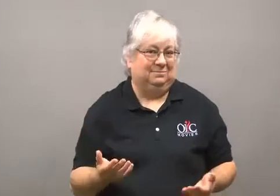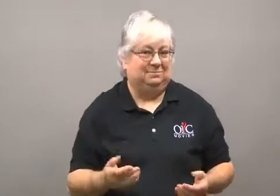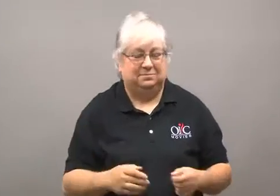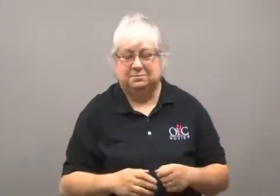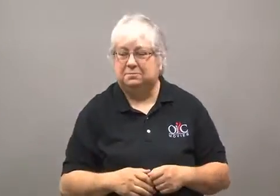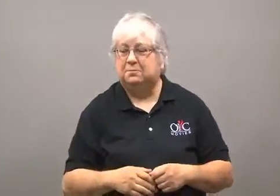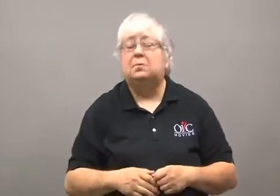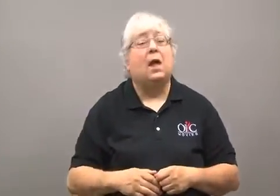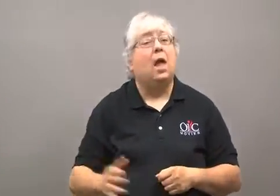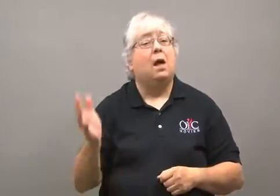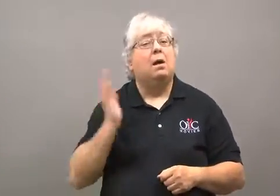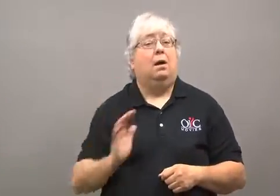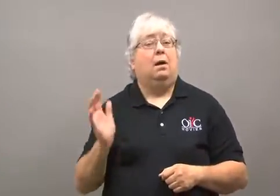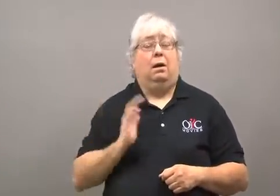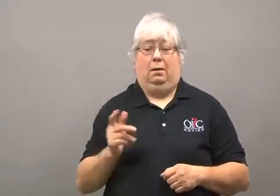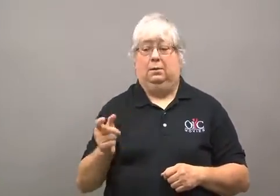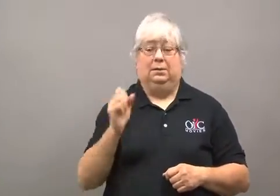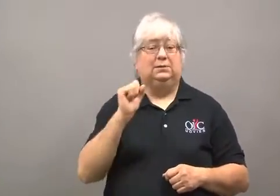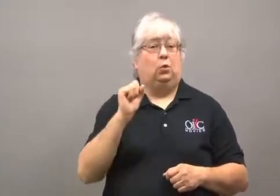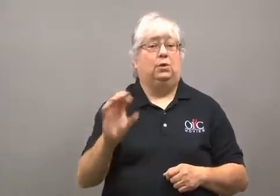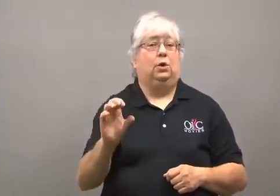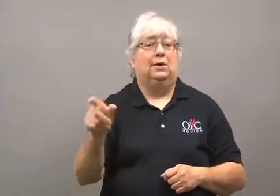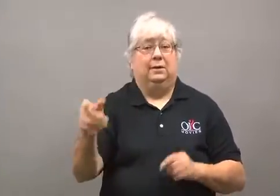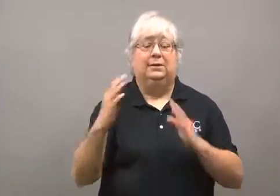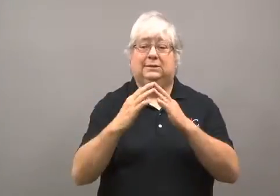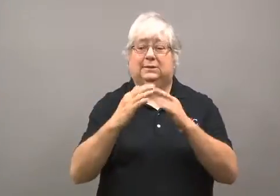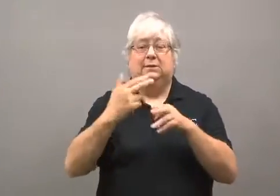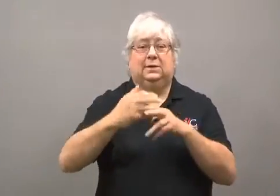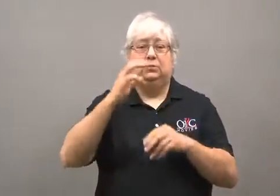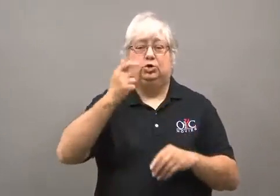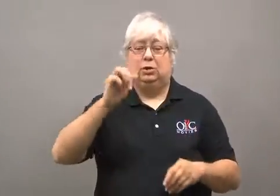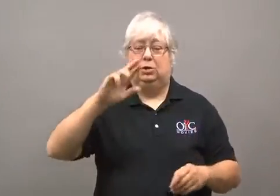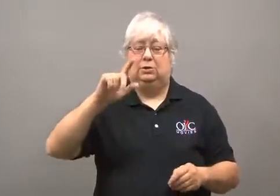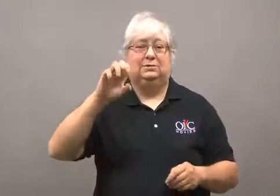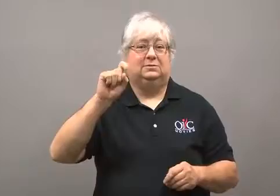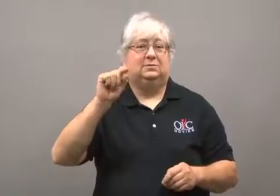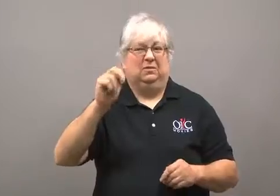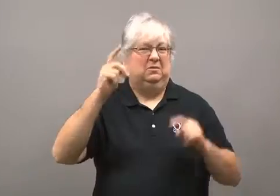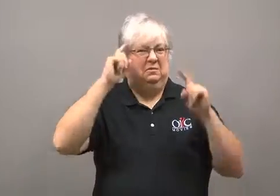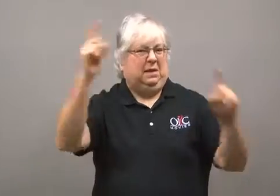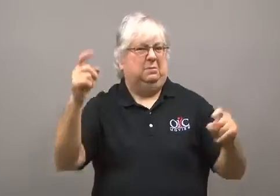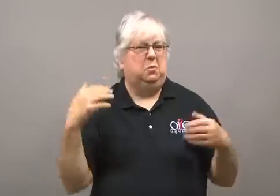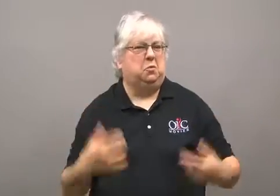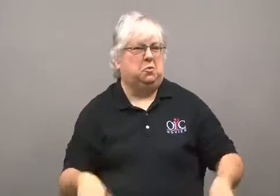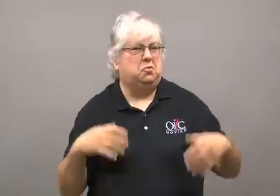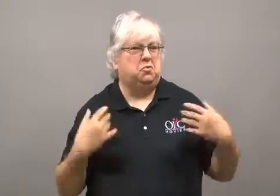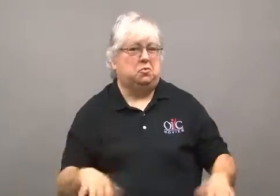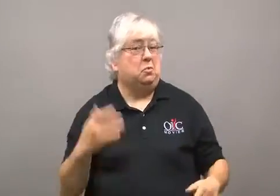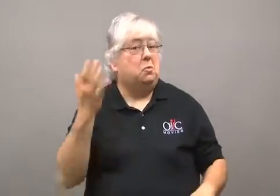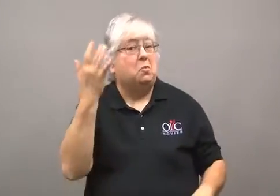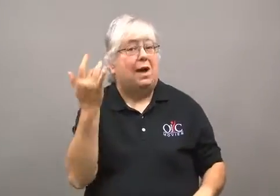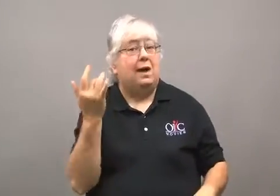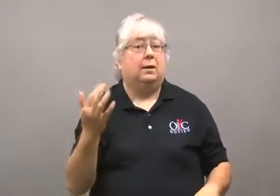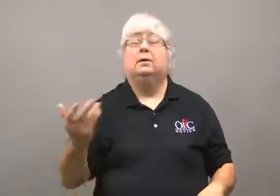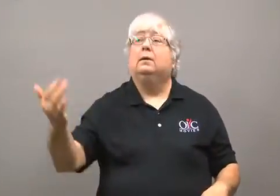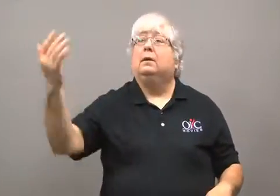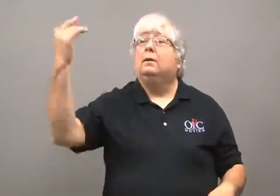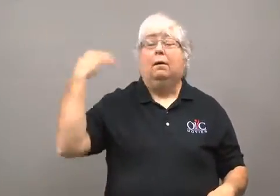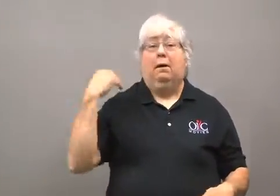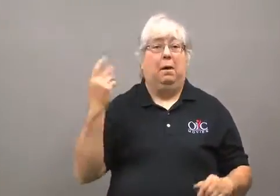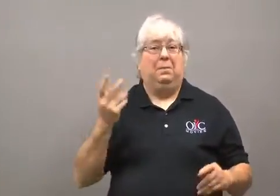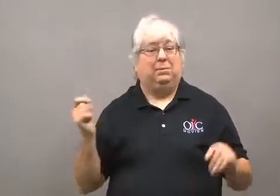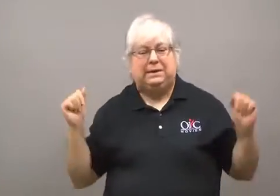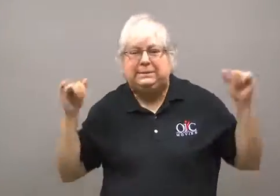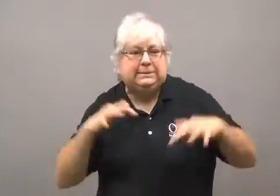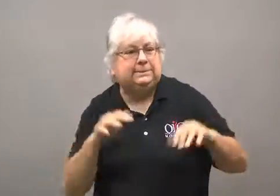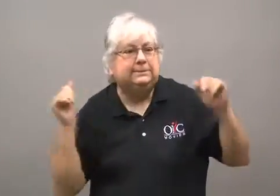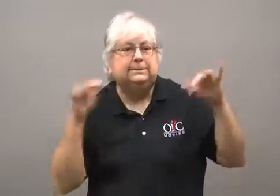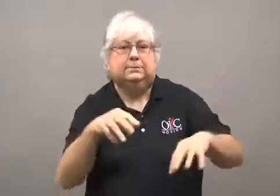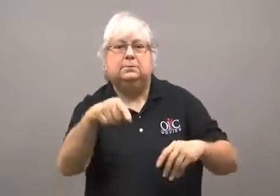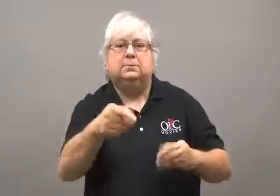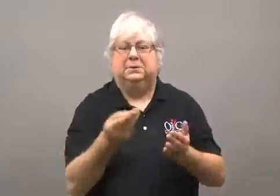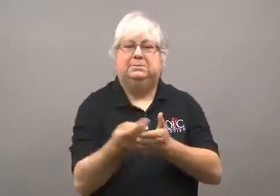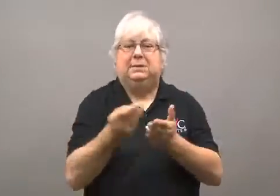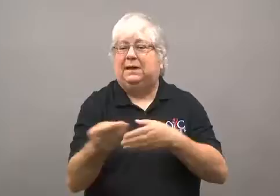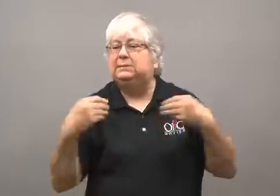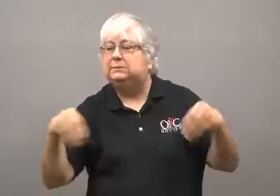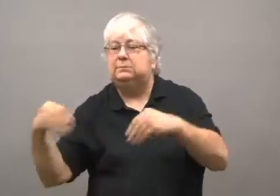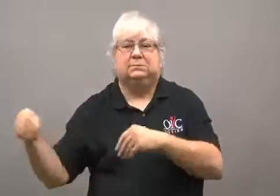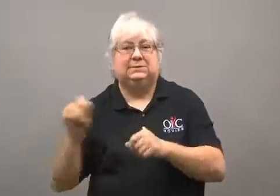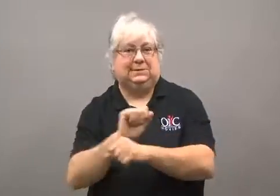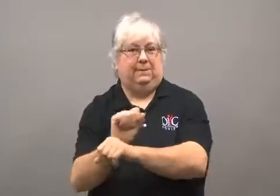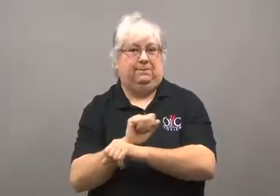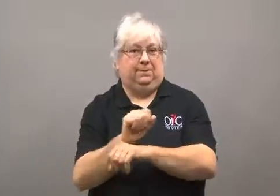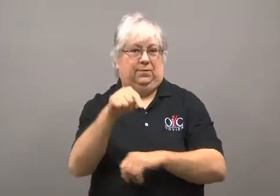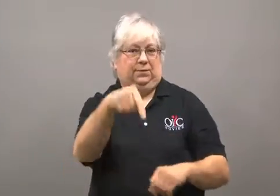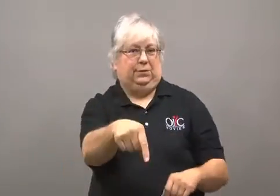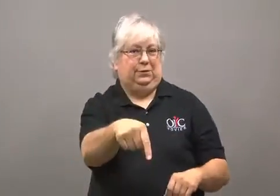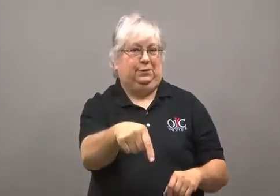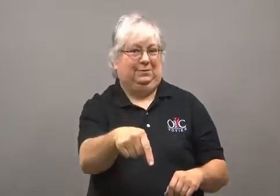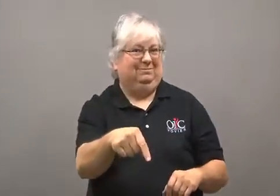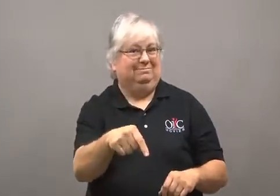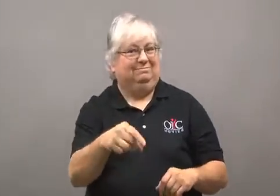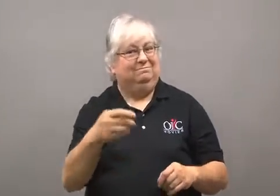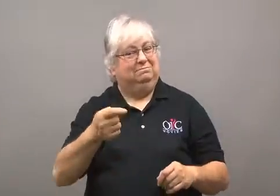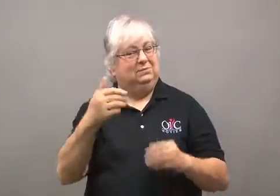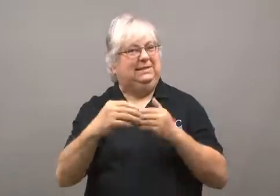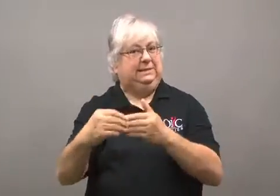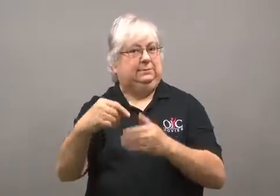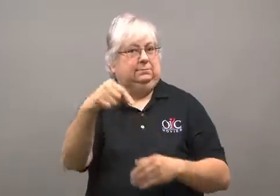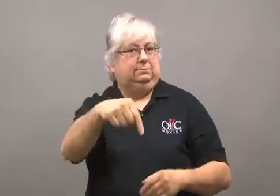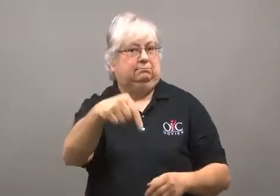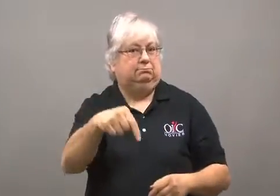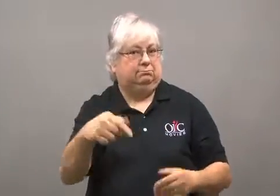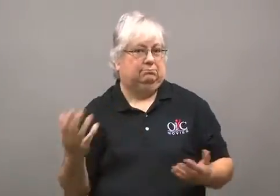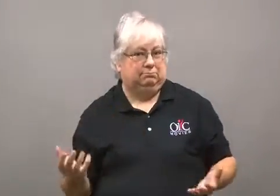Back then, Charleston, South Carolina was a well known hub for the slave trade.